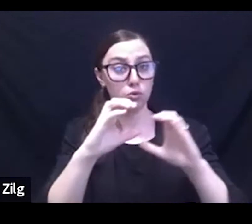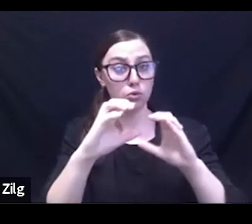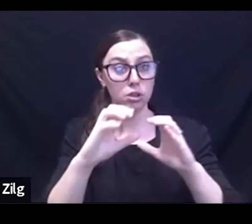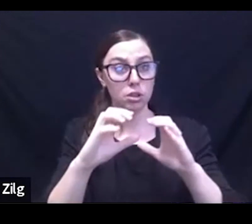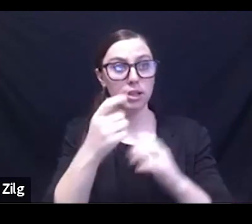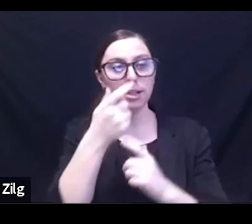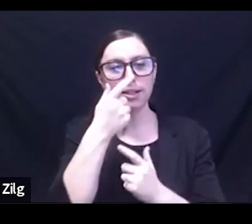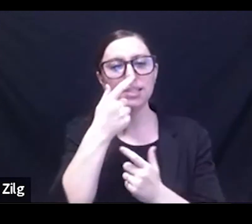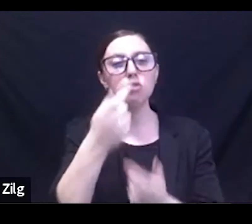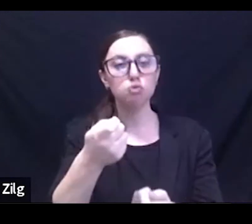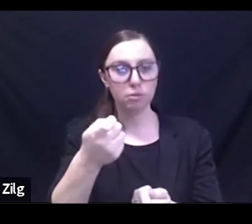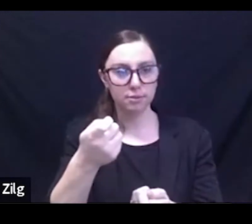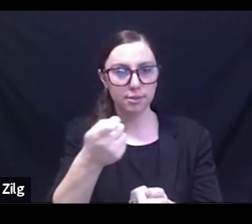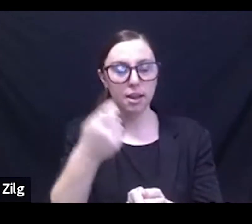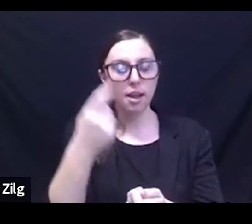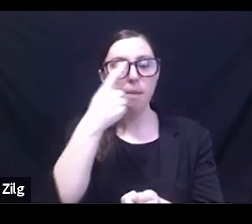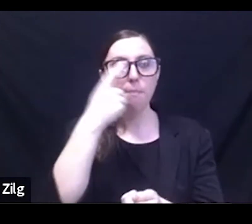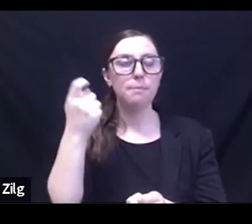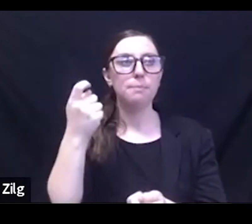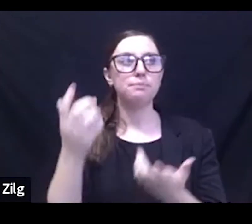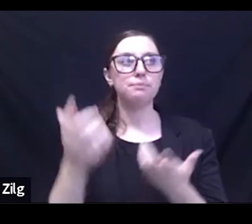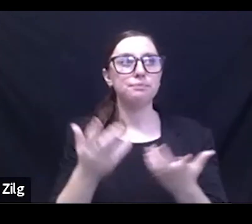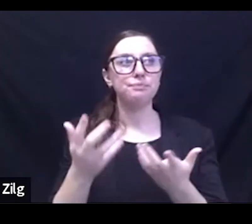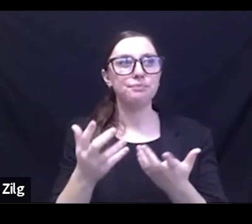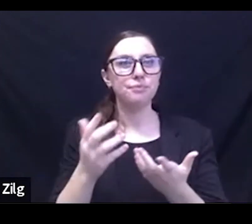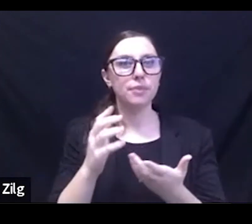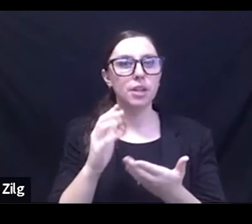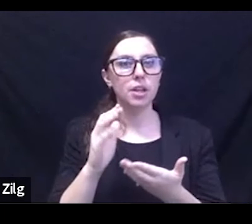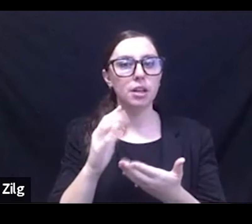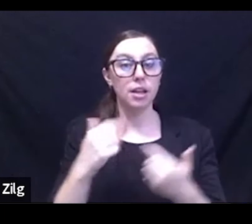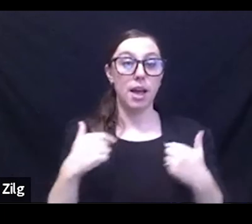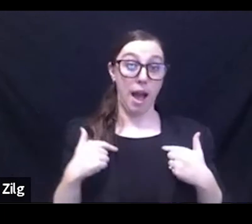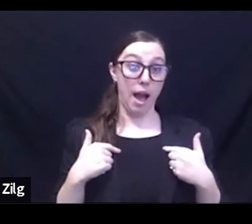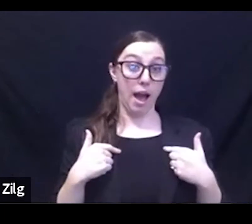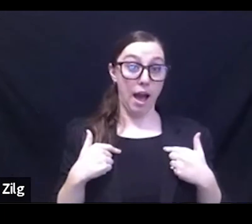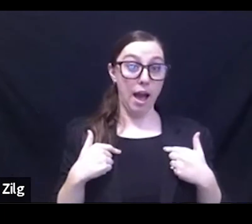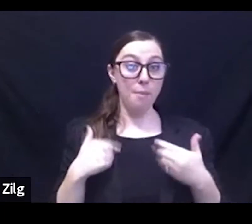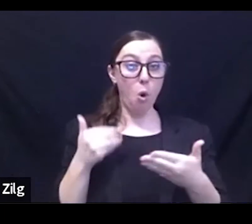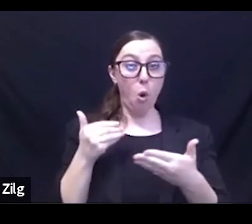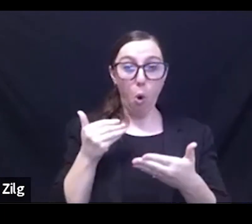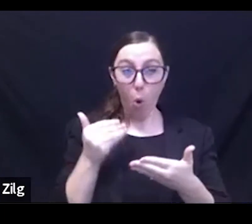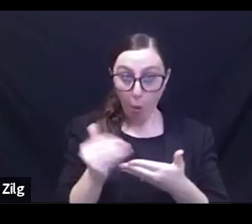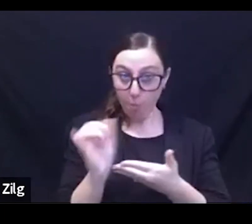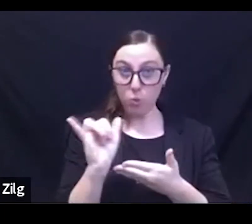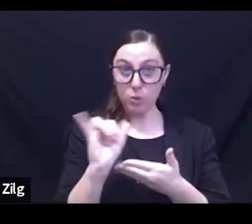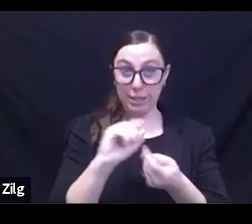it's interesting because you're almost -- I'm almost